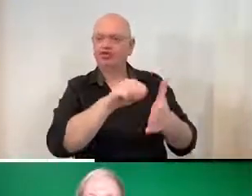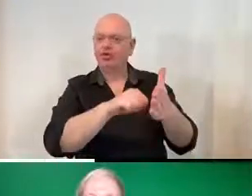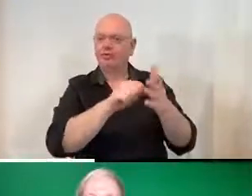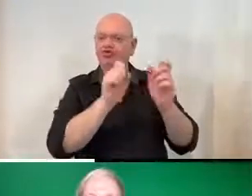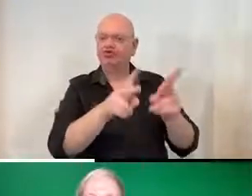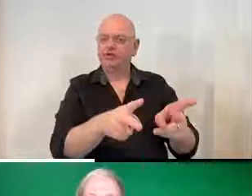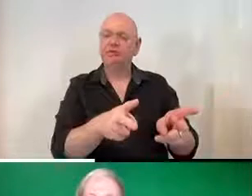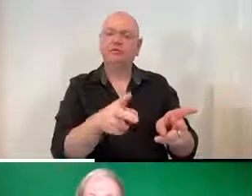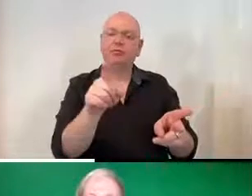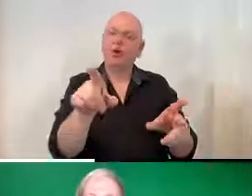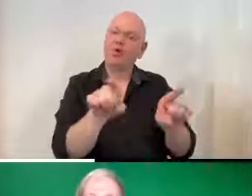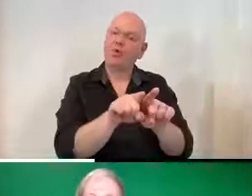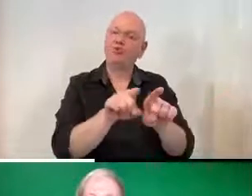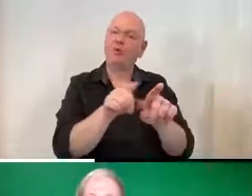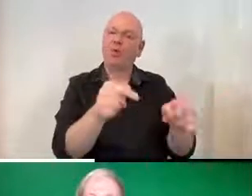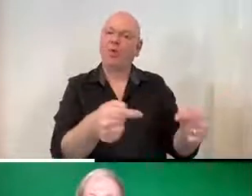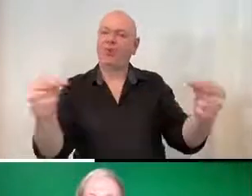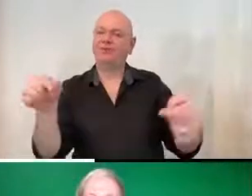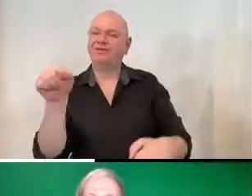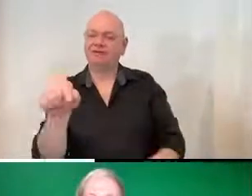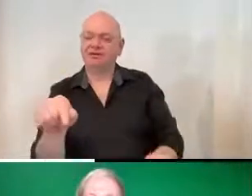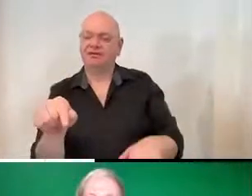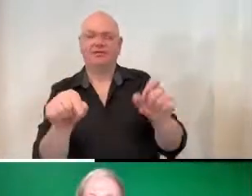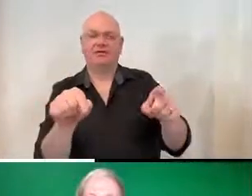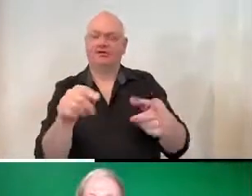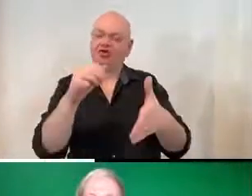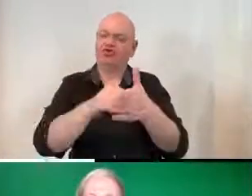street, that's 10% of businesses working within the